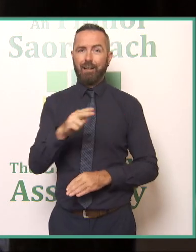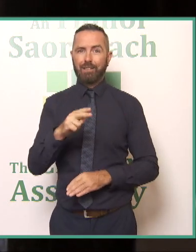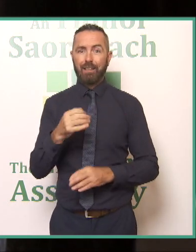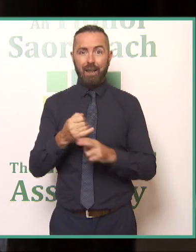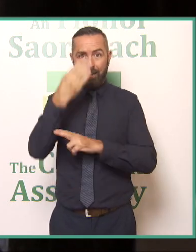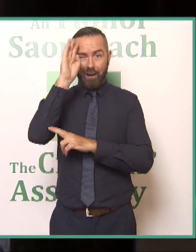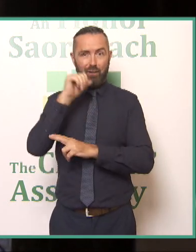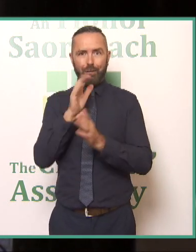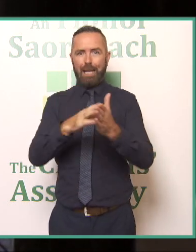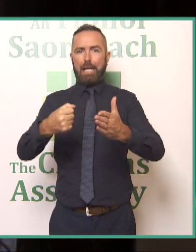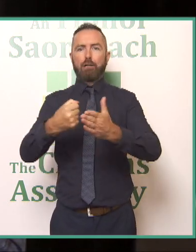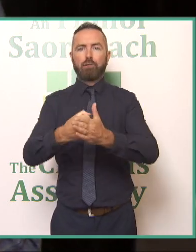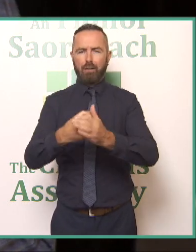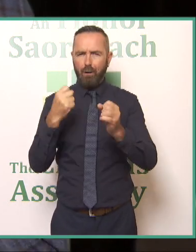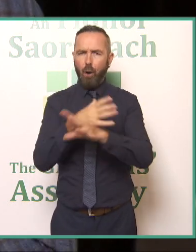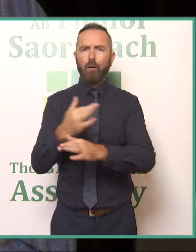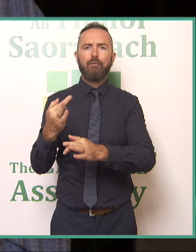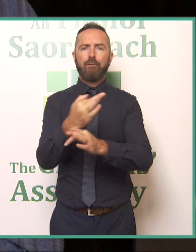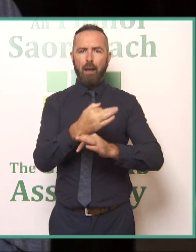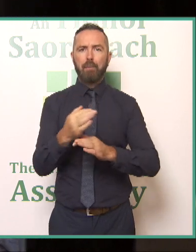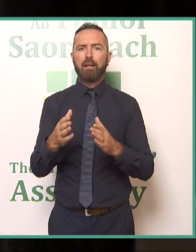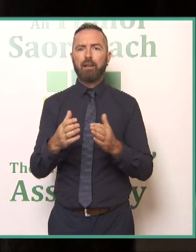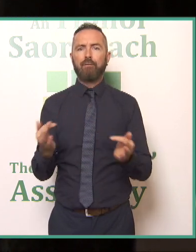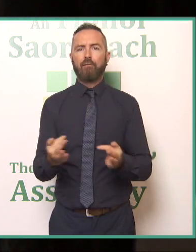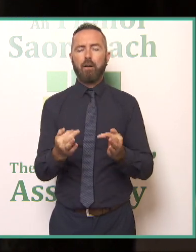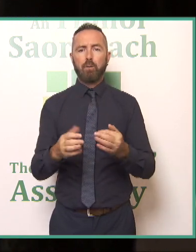that we're all very much Family Farms and we're trying to do our best for all we all see ourselves